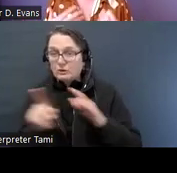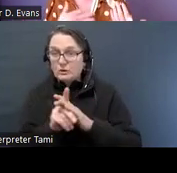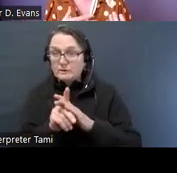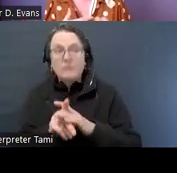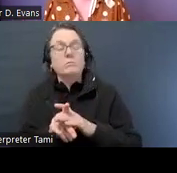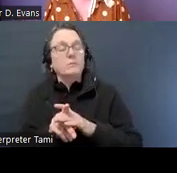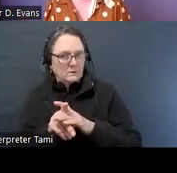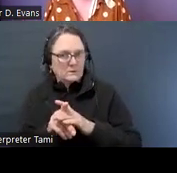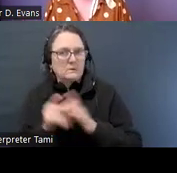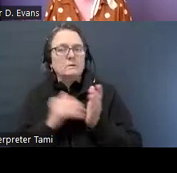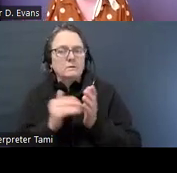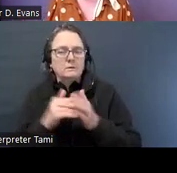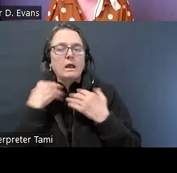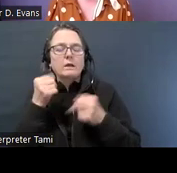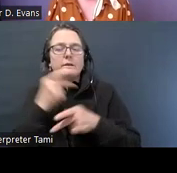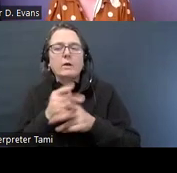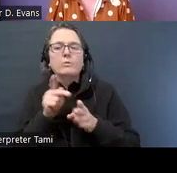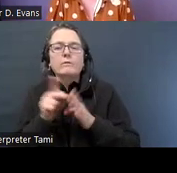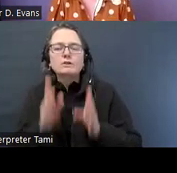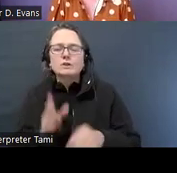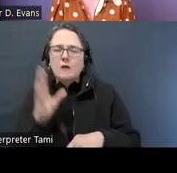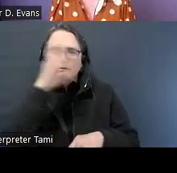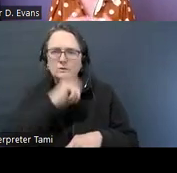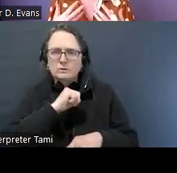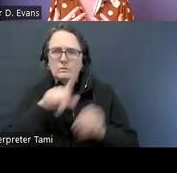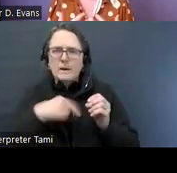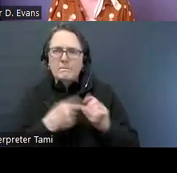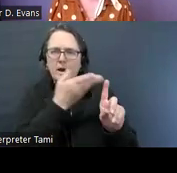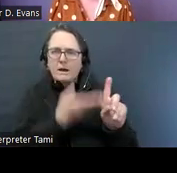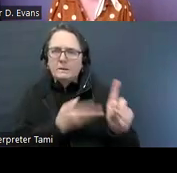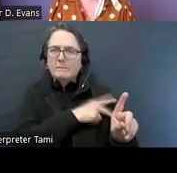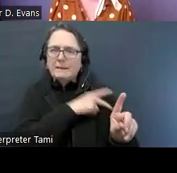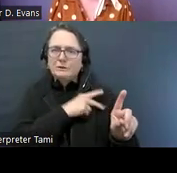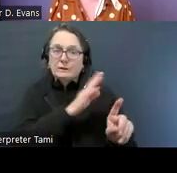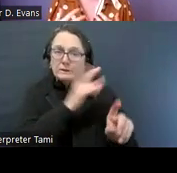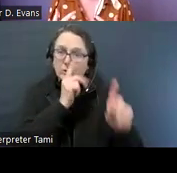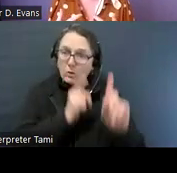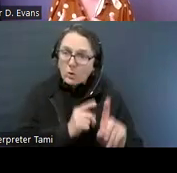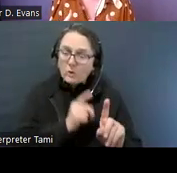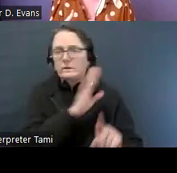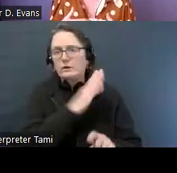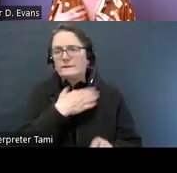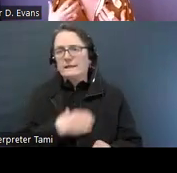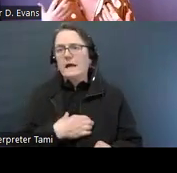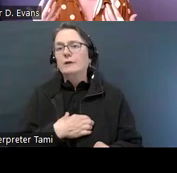about patients' goals or desires, that is, when they make assumptions about what patients want